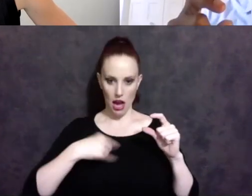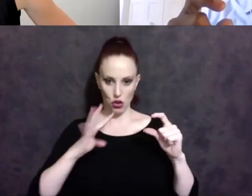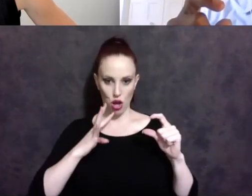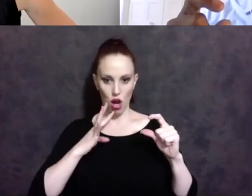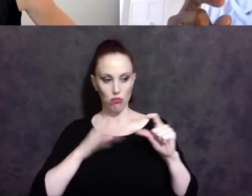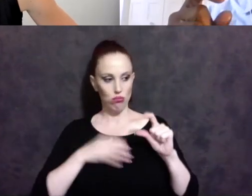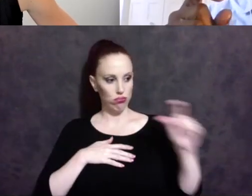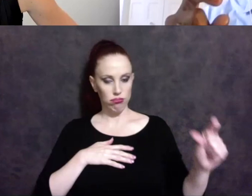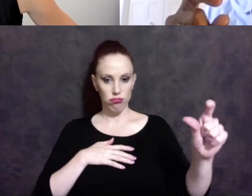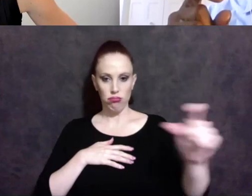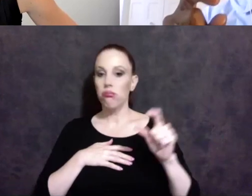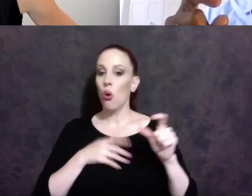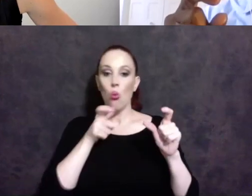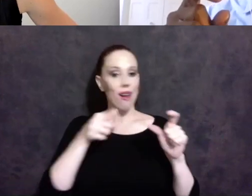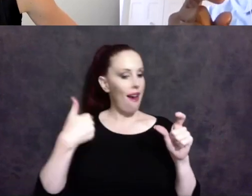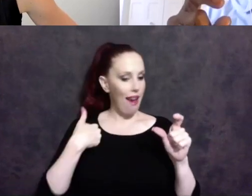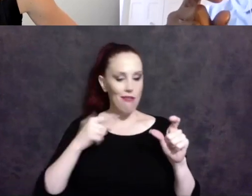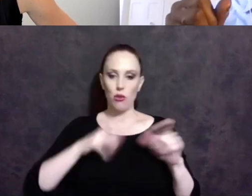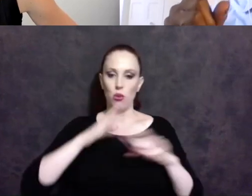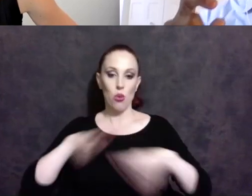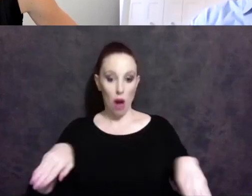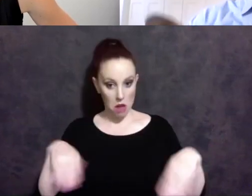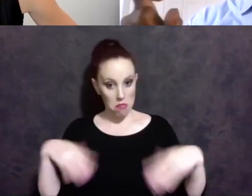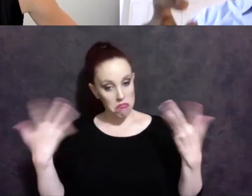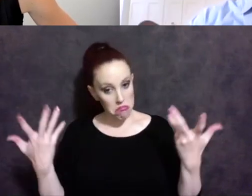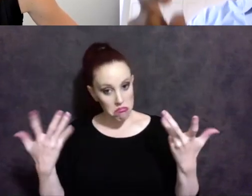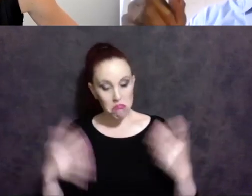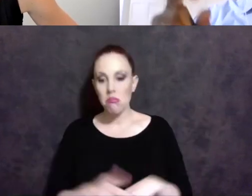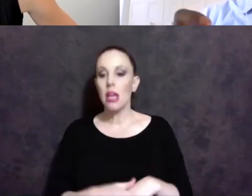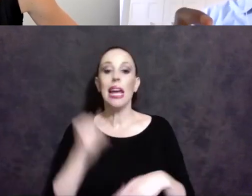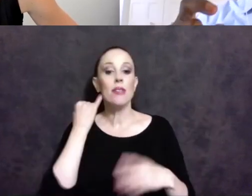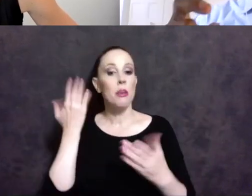else has to absolutely be quiet. If somebody interrupts the person with the talking piece,